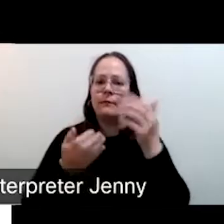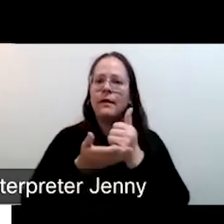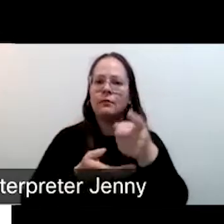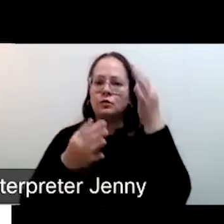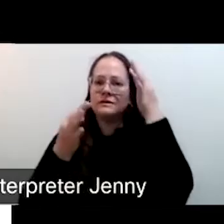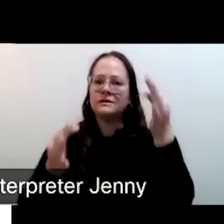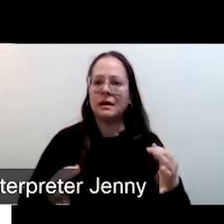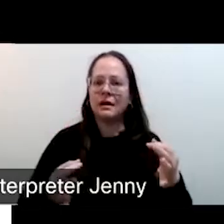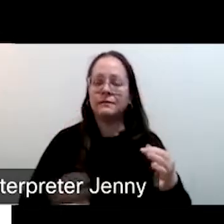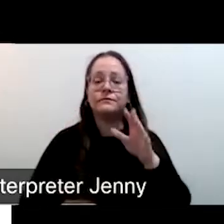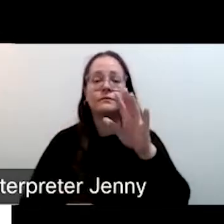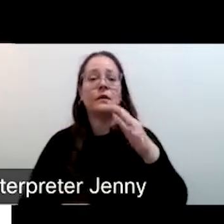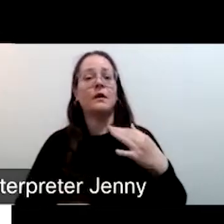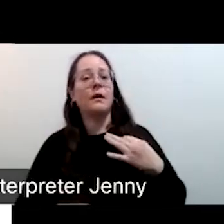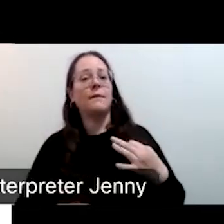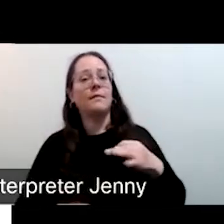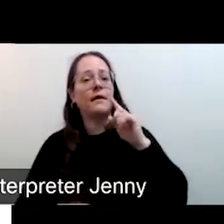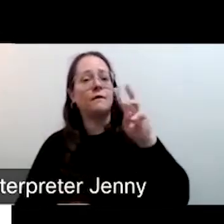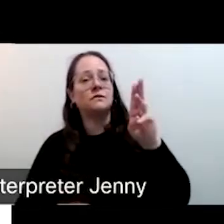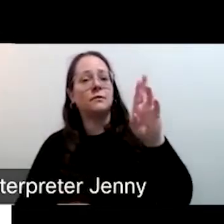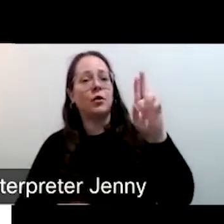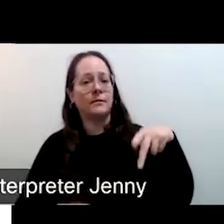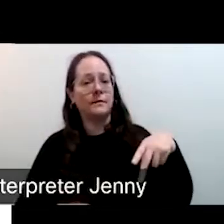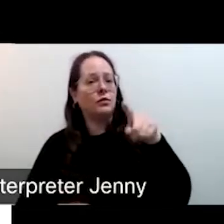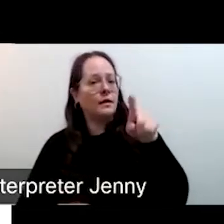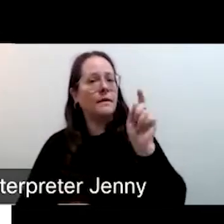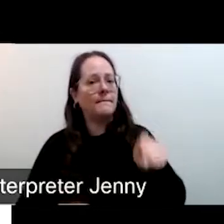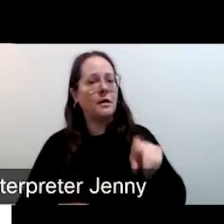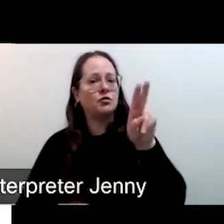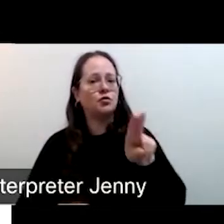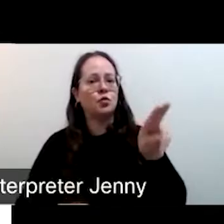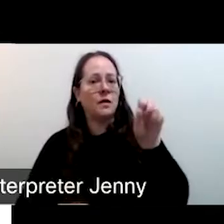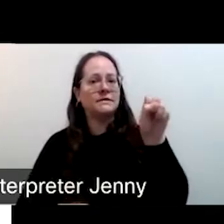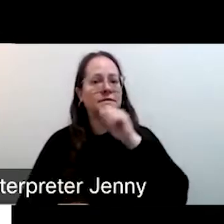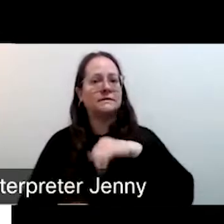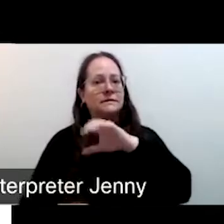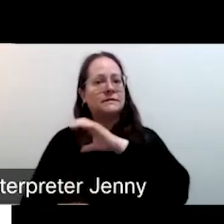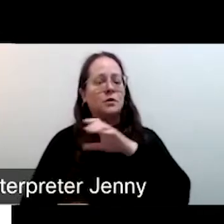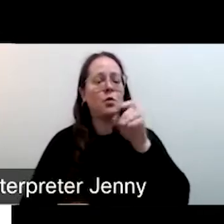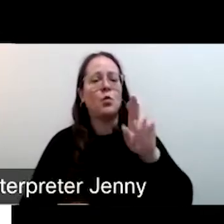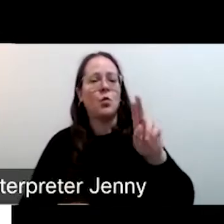To apply for the WRP, you must be a United States citizen or national with a disability.